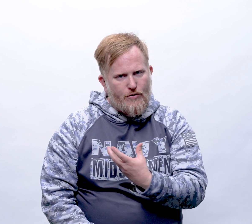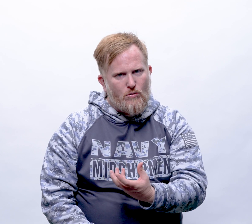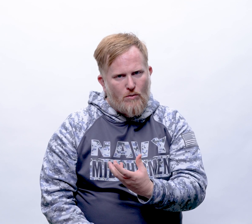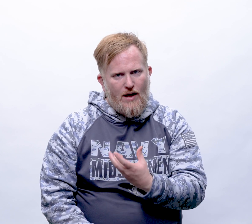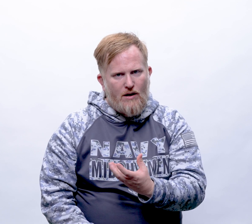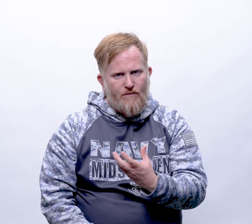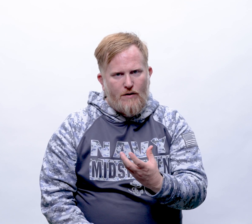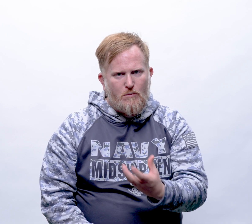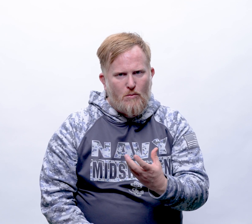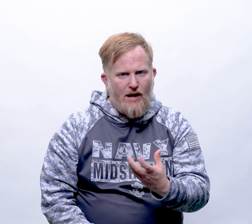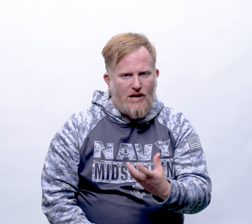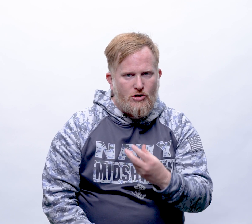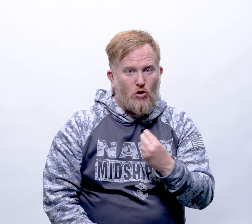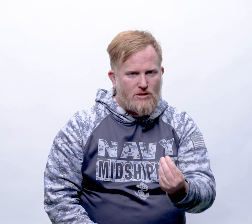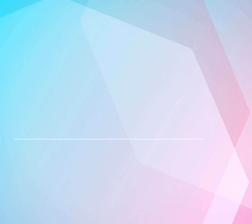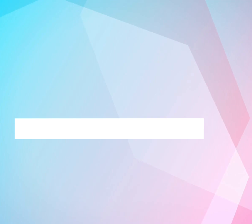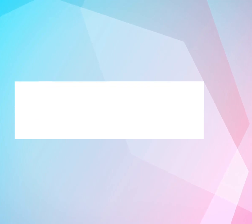what the effective communication looks like.